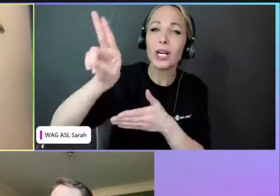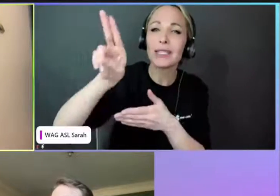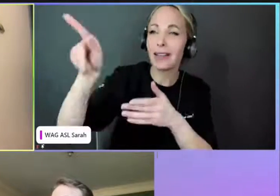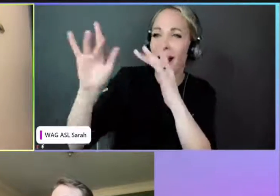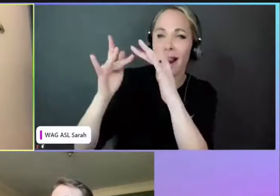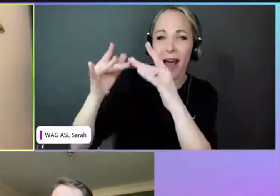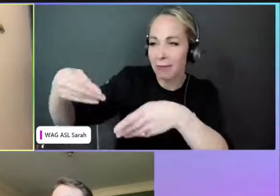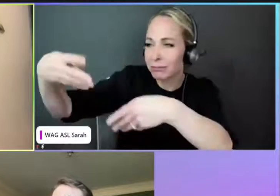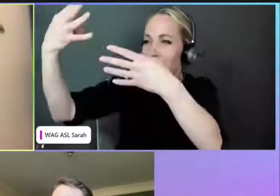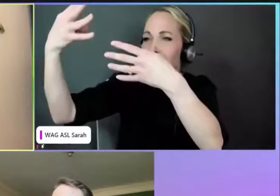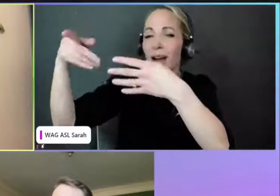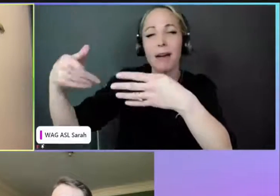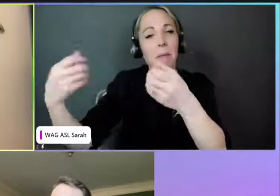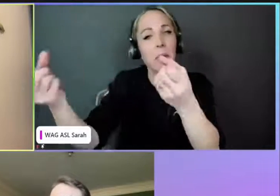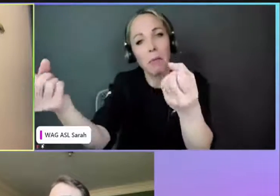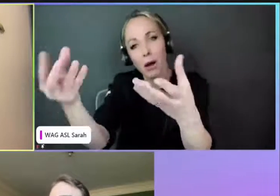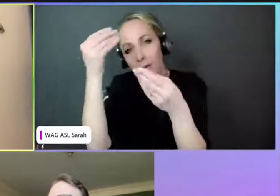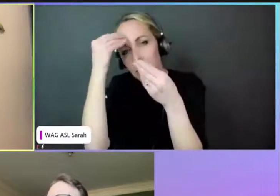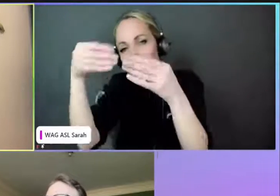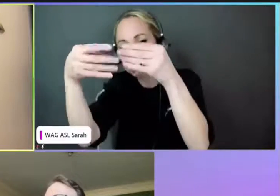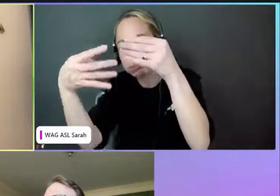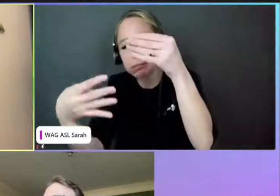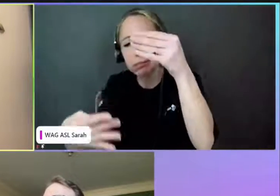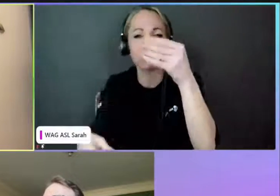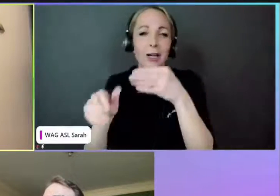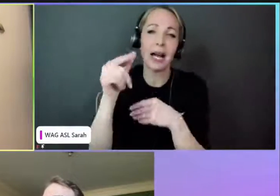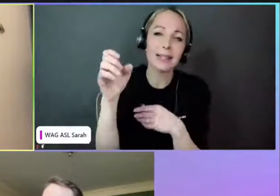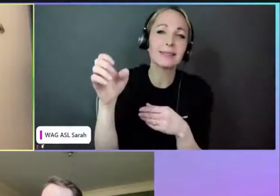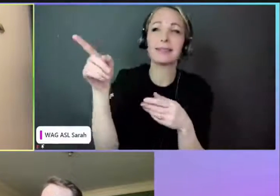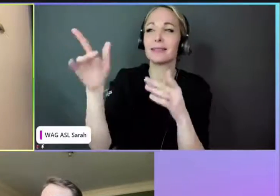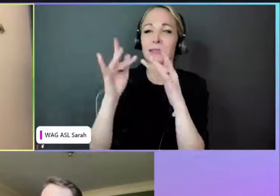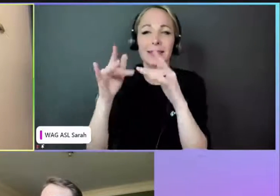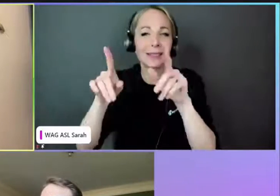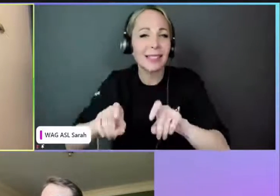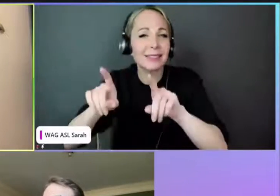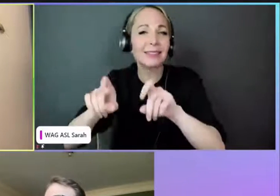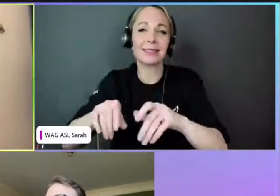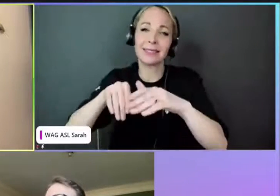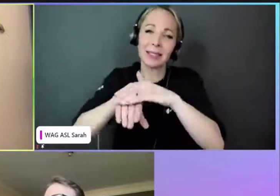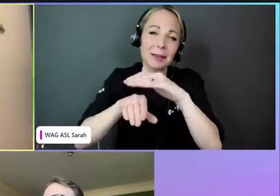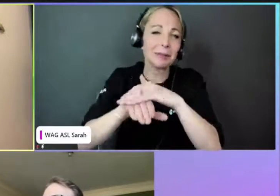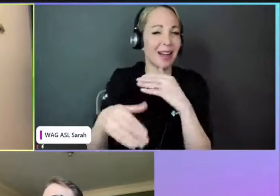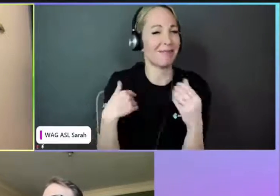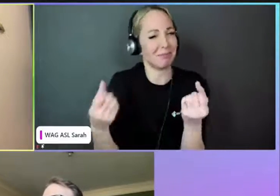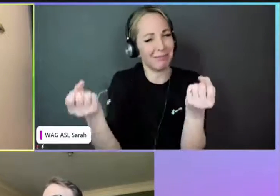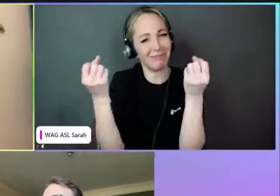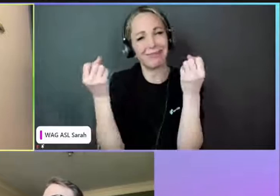and automated testing platforms for accessibility. Lots of information there on web accessibility,